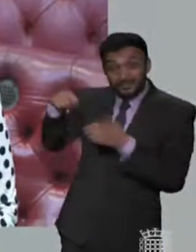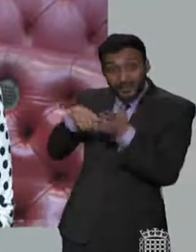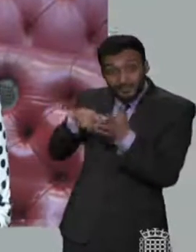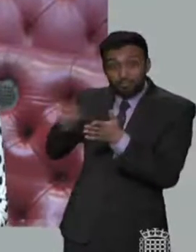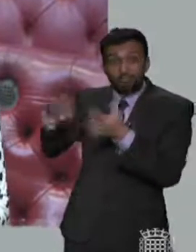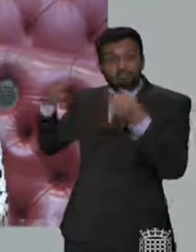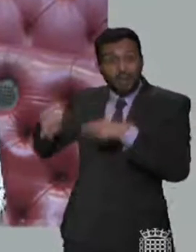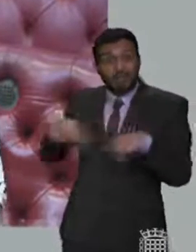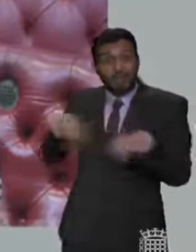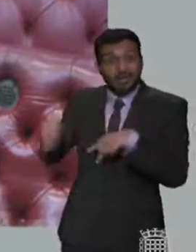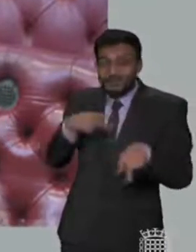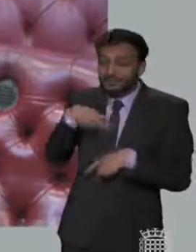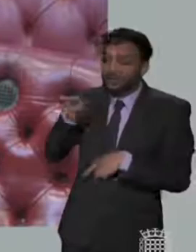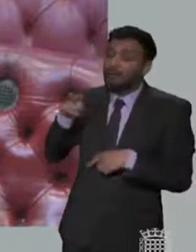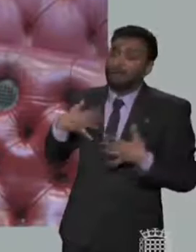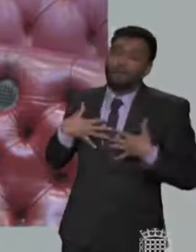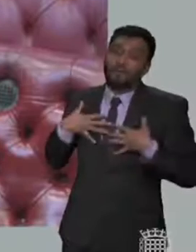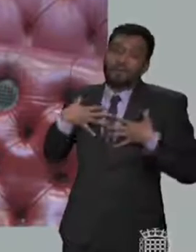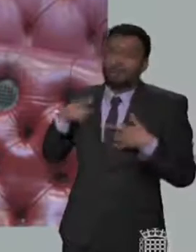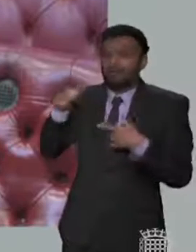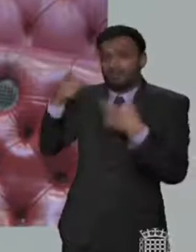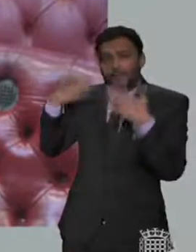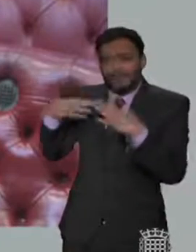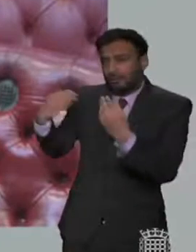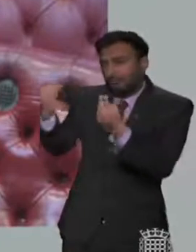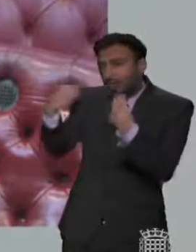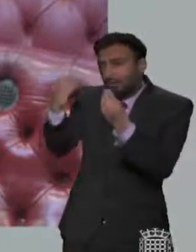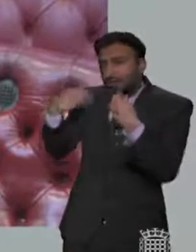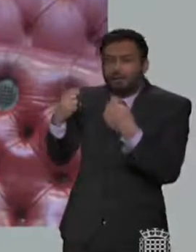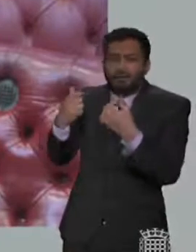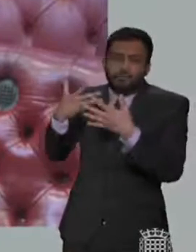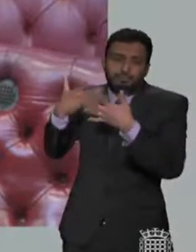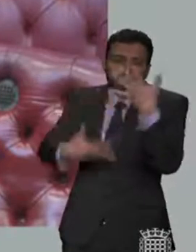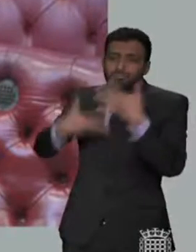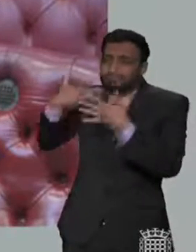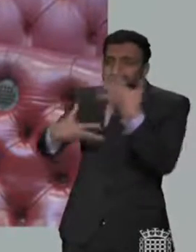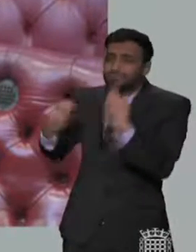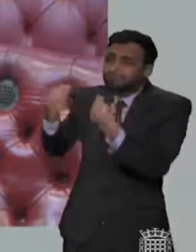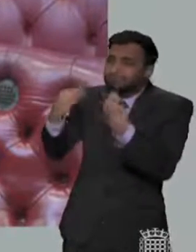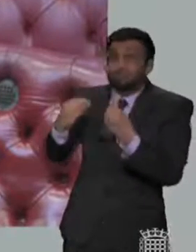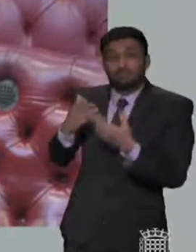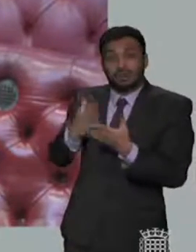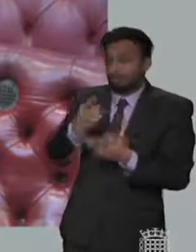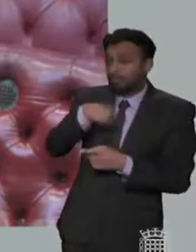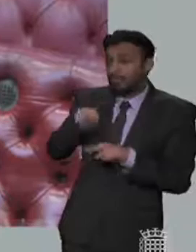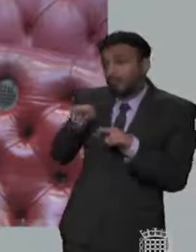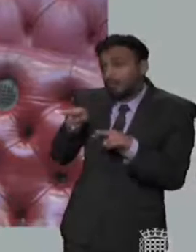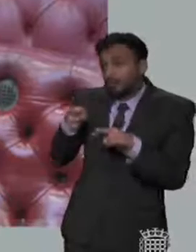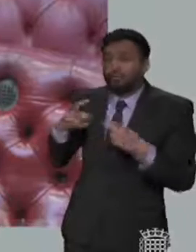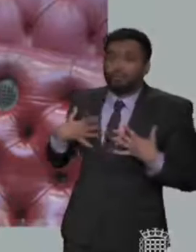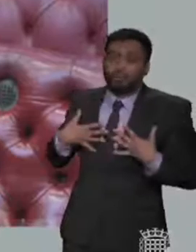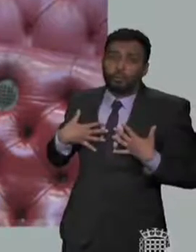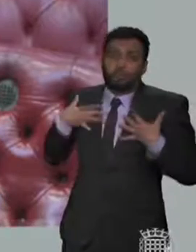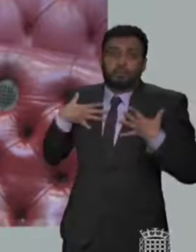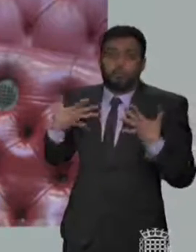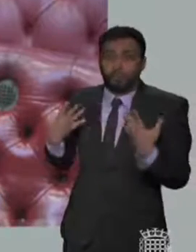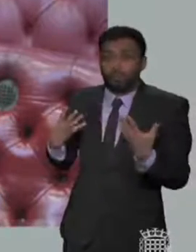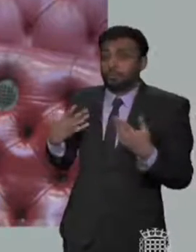our hearts and taught us so many lessons and inspired uh an audience um both those who are deaf